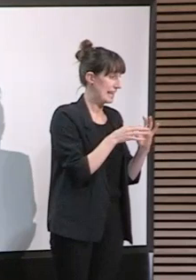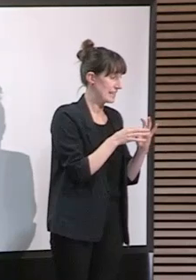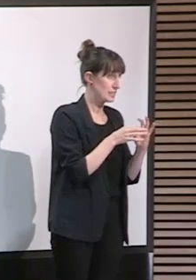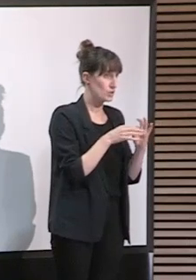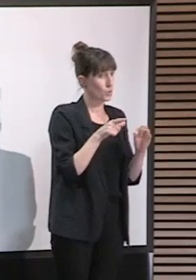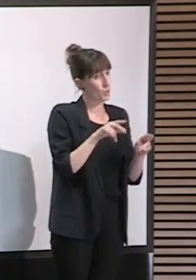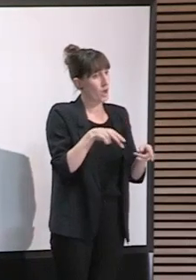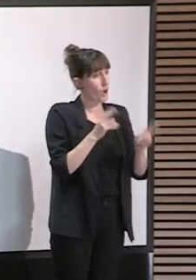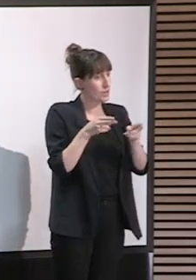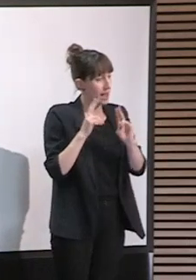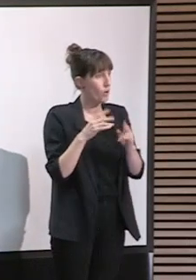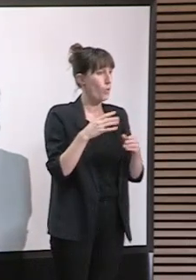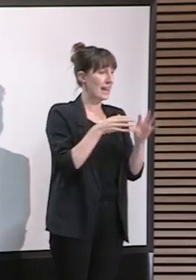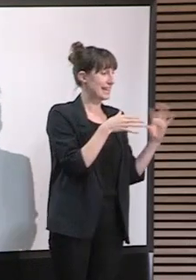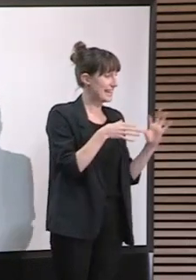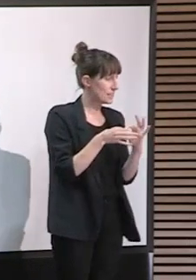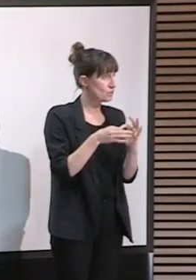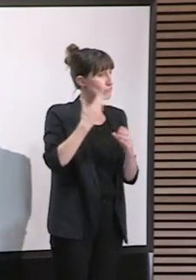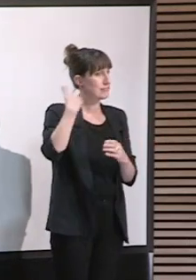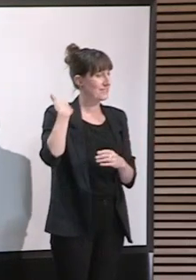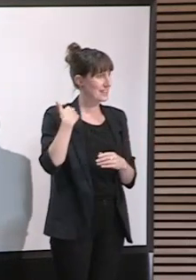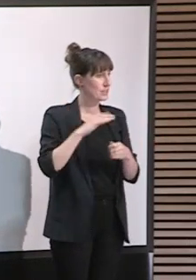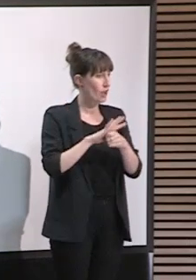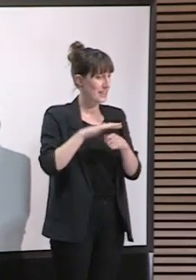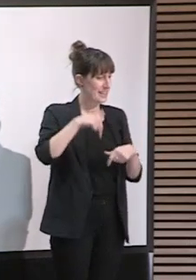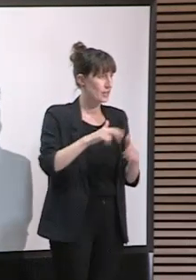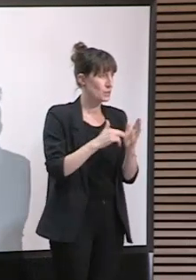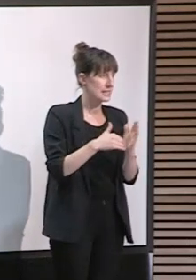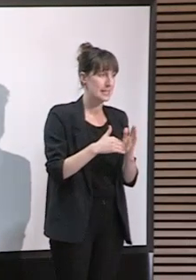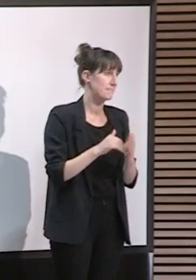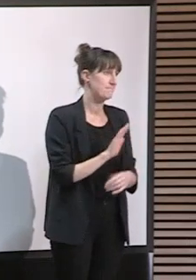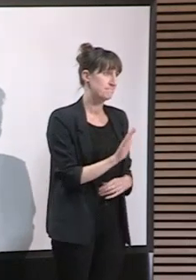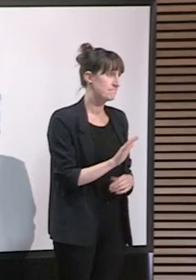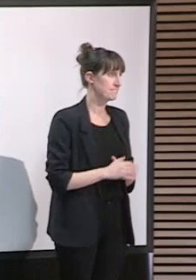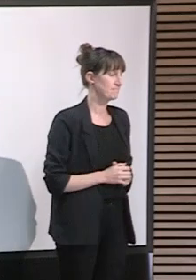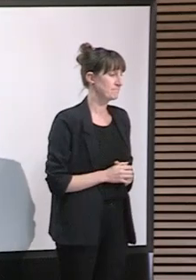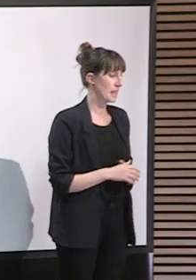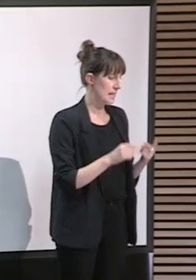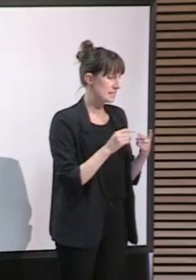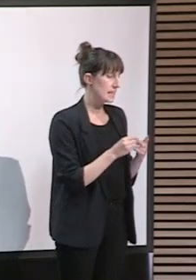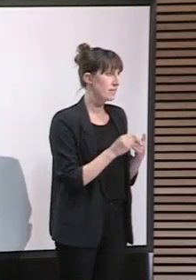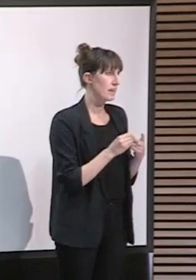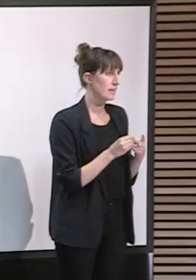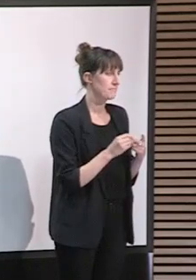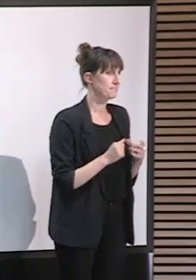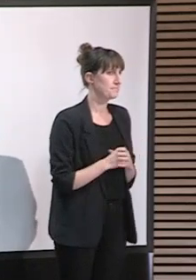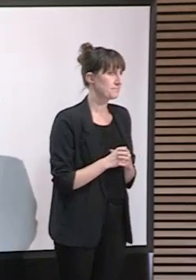the genome sequence and this current cluster and any of our previous cases for which we have the genome sequencing for